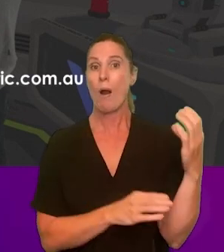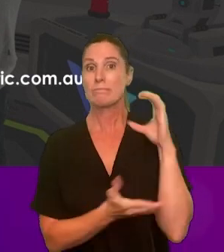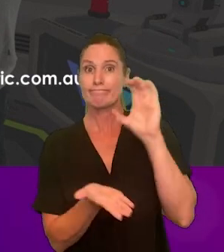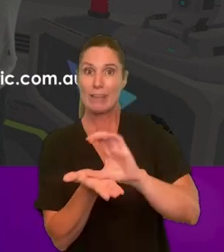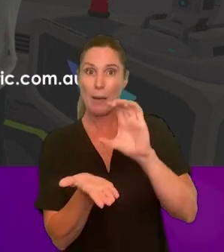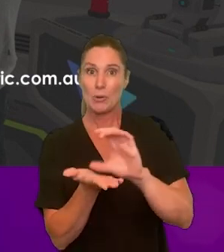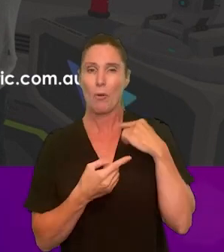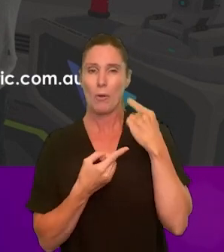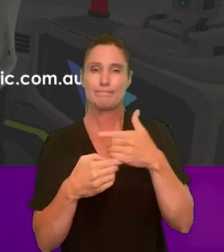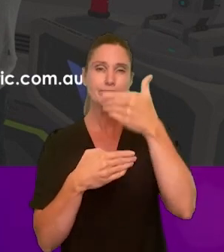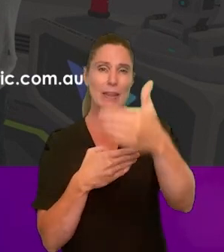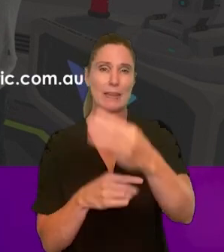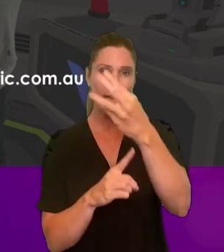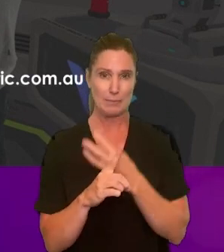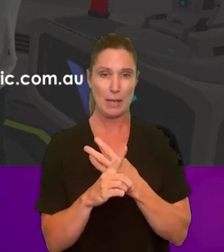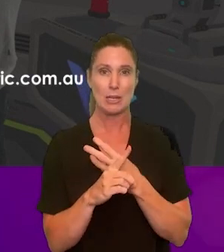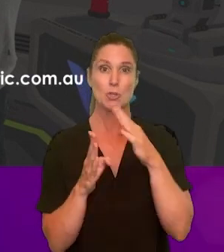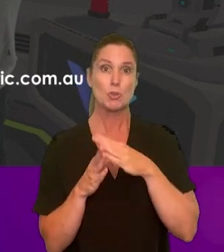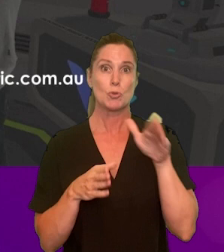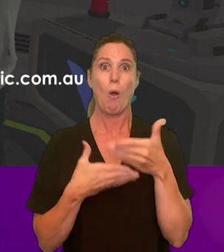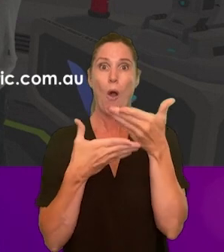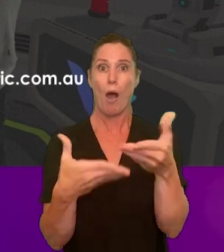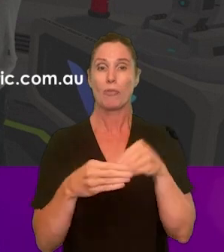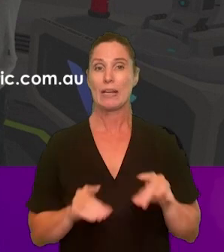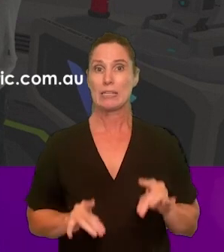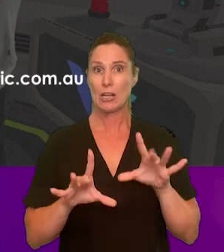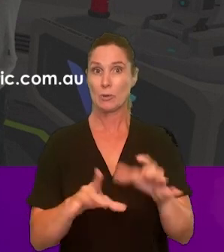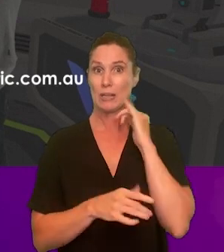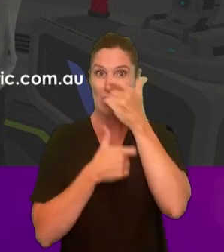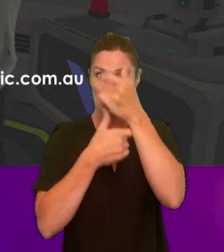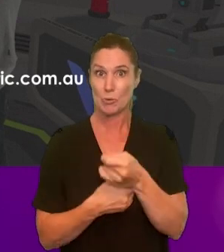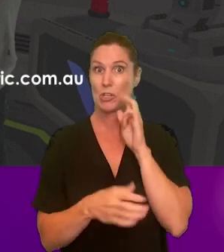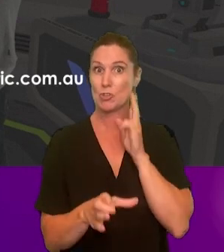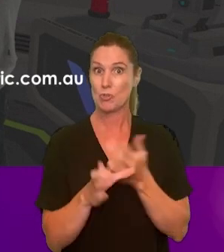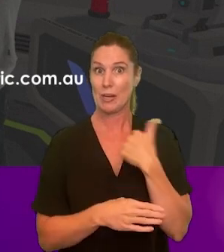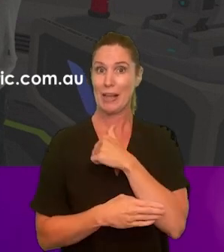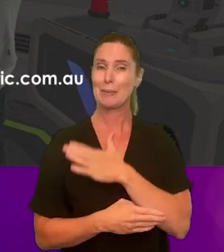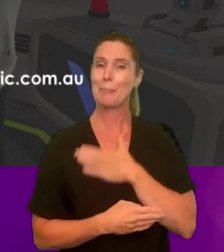to scale our product offerings in Australia. If you are interested in joining us, please reach out.